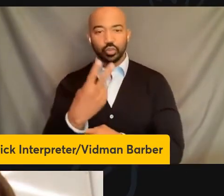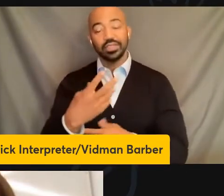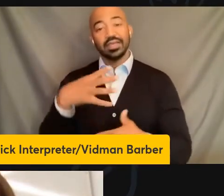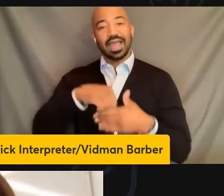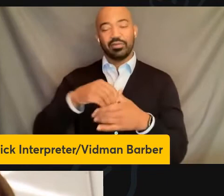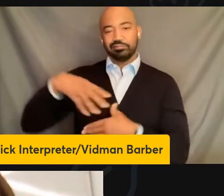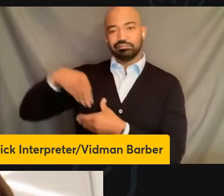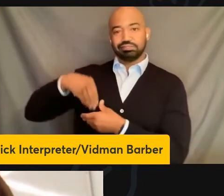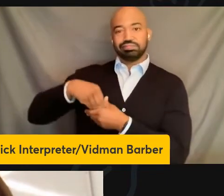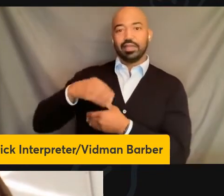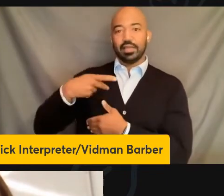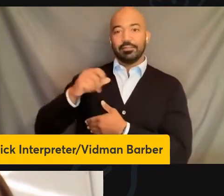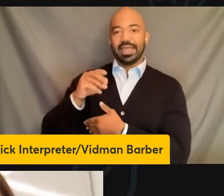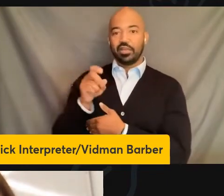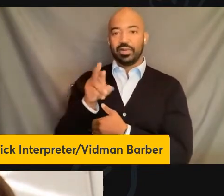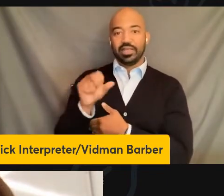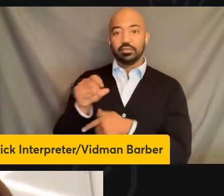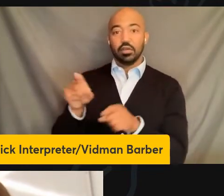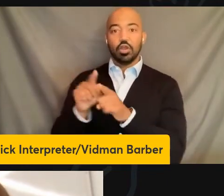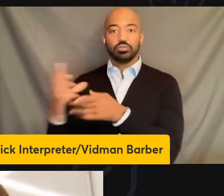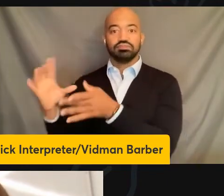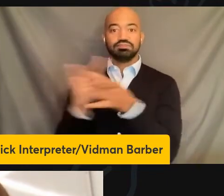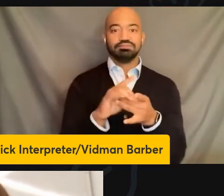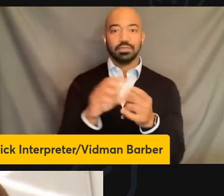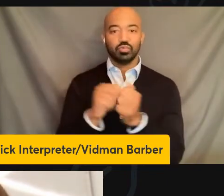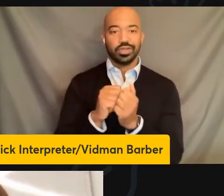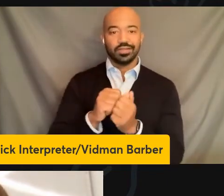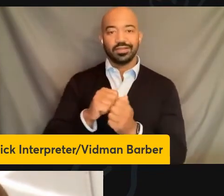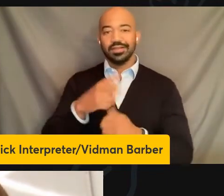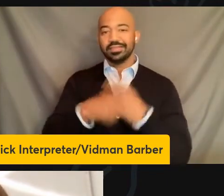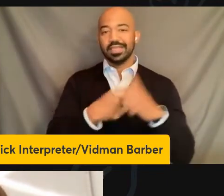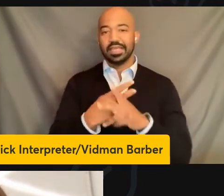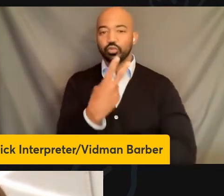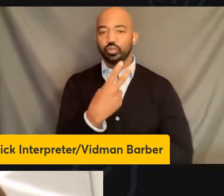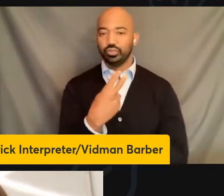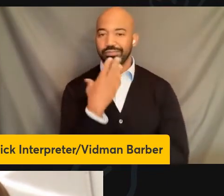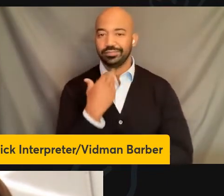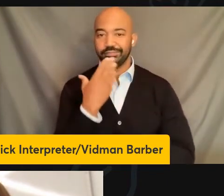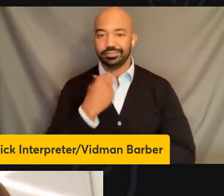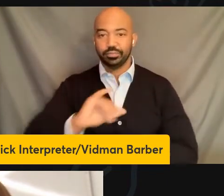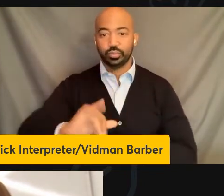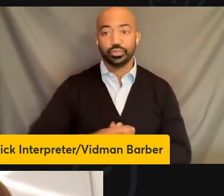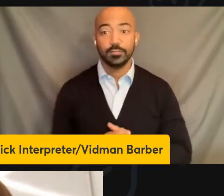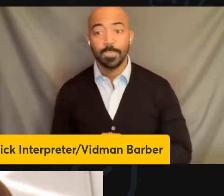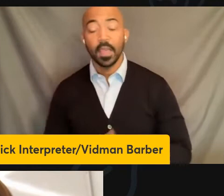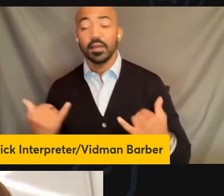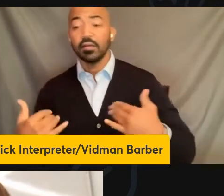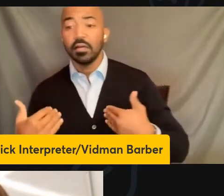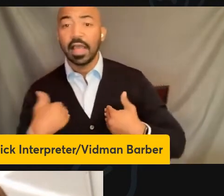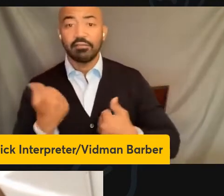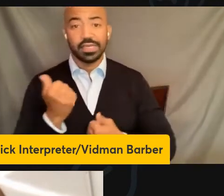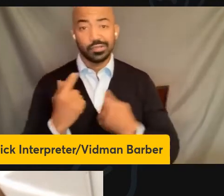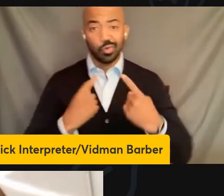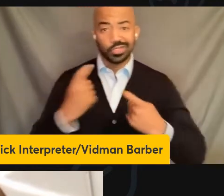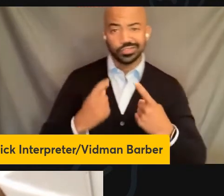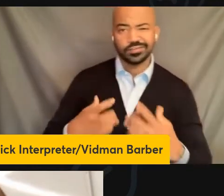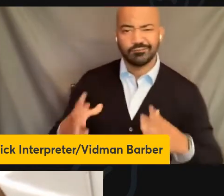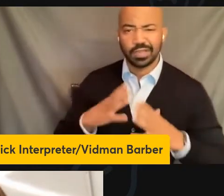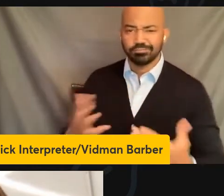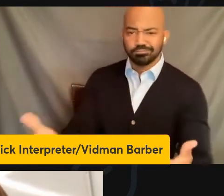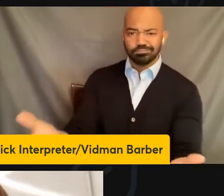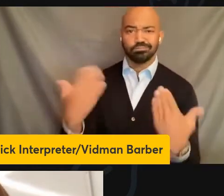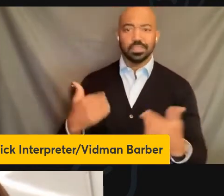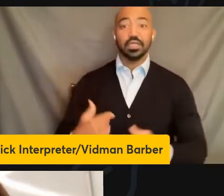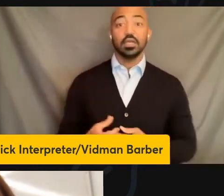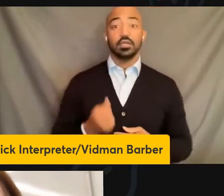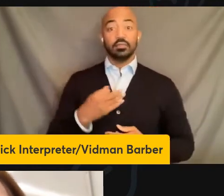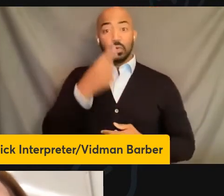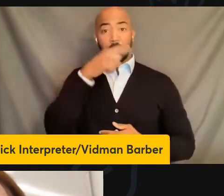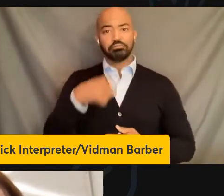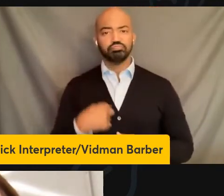type one diabetes. Um, I'm looking for questions in the comments if anyone has one. But I can start off, um, has anyone used